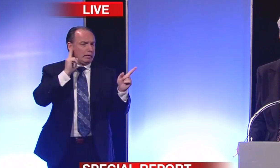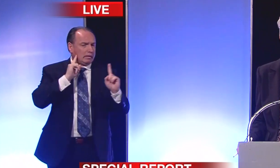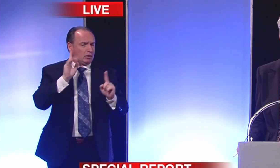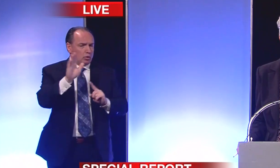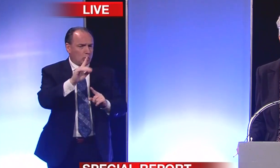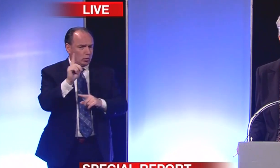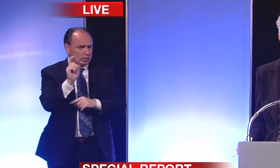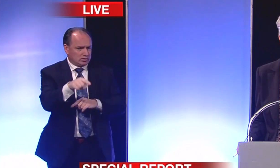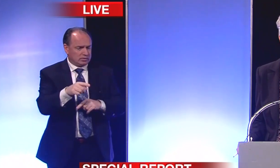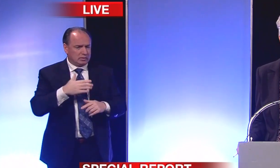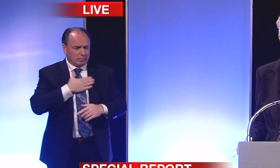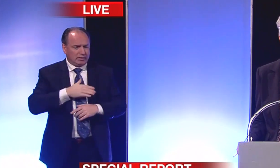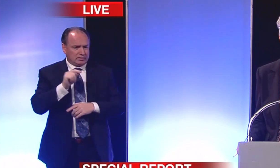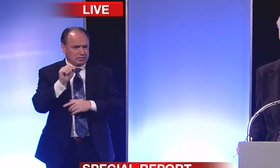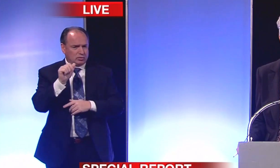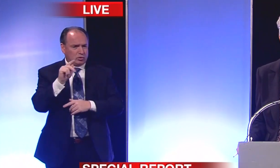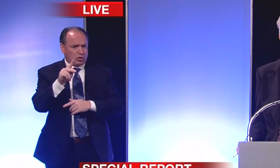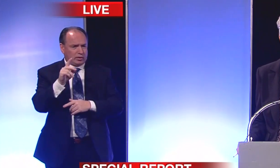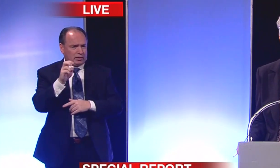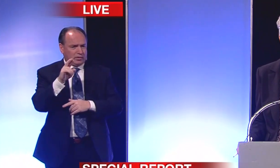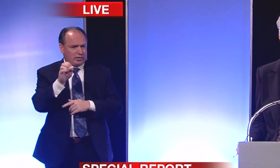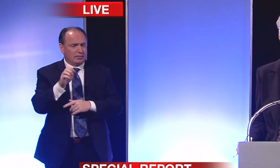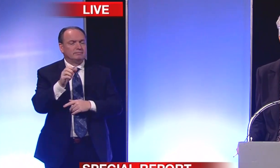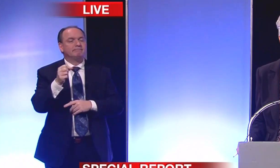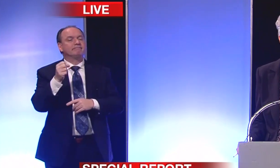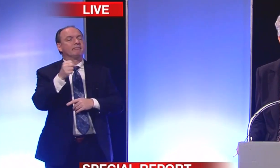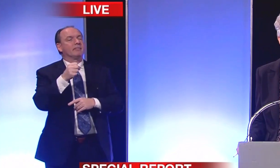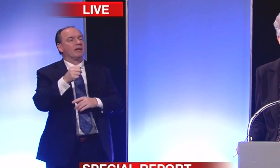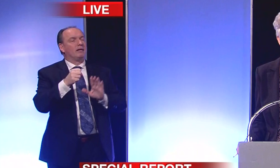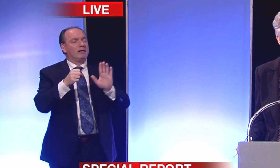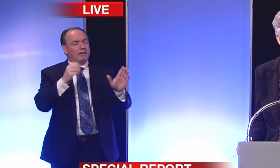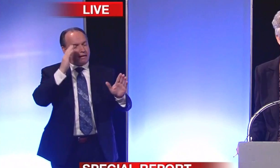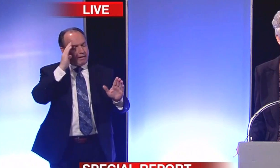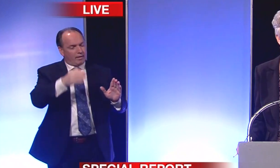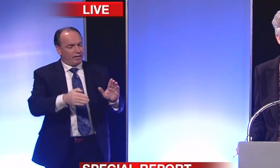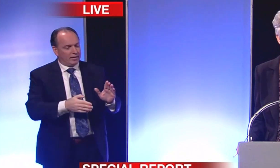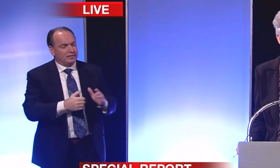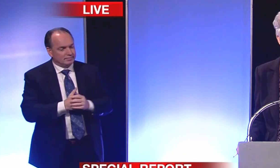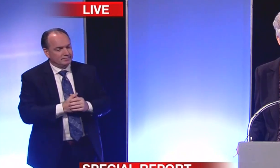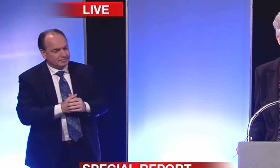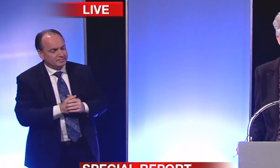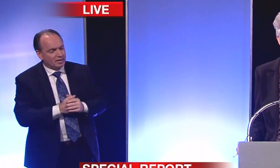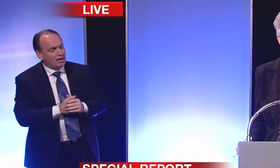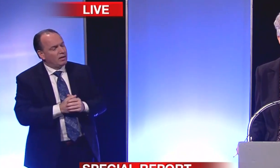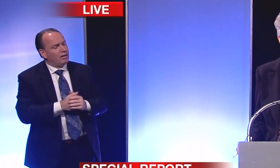I NEED EVERY MEDIA OUTLET OUT THERE TO MUTE YOUR MICROPHONES SO WE CAN HEAR THE QUESTION.